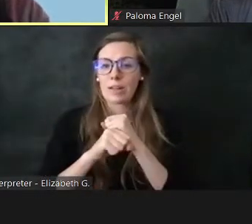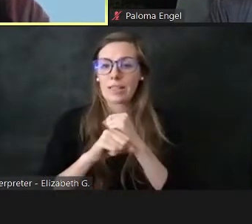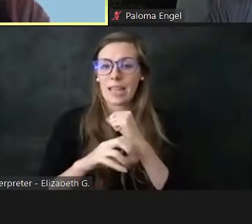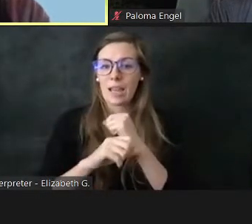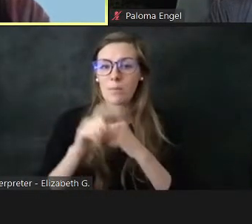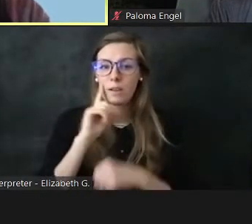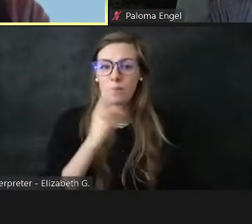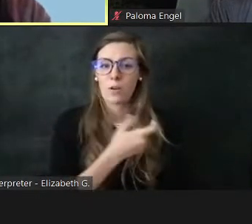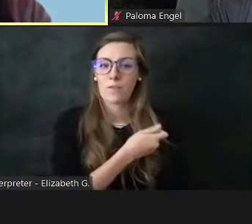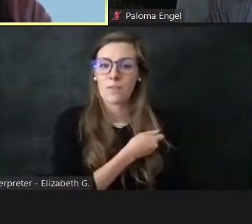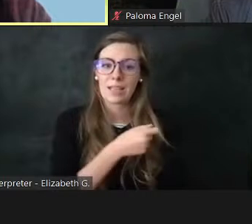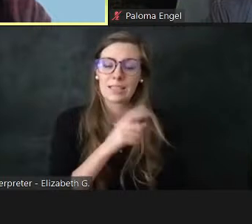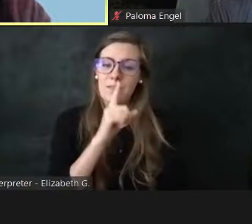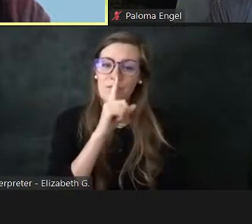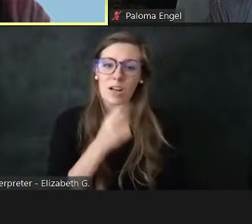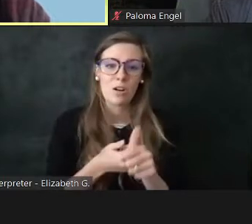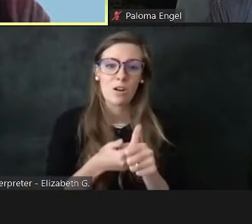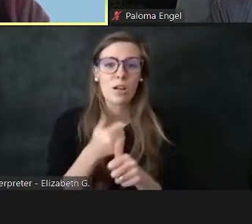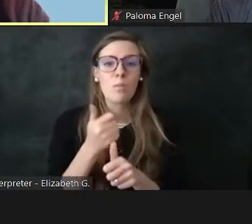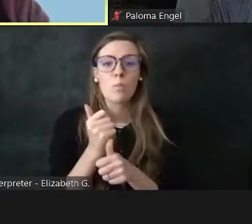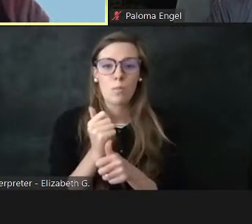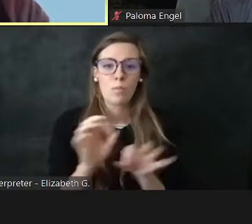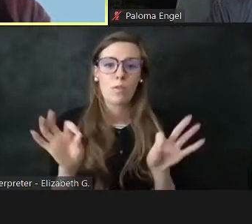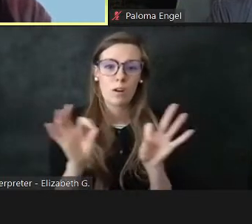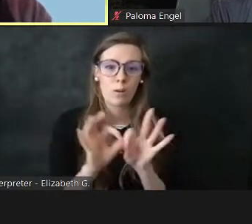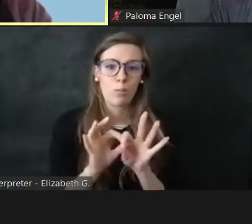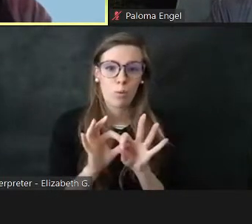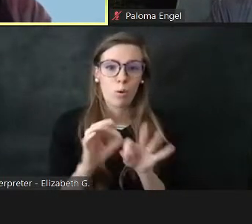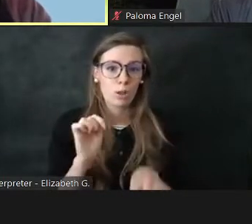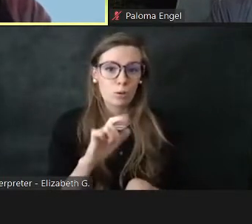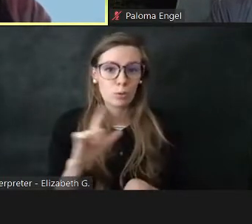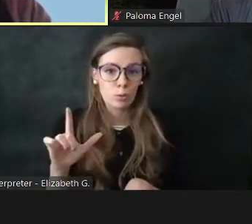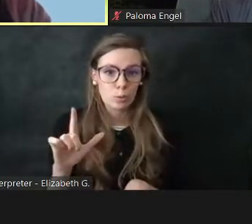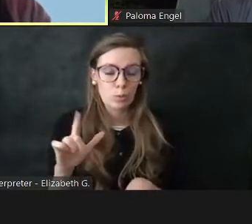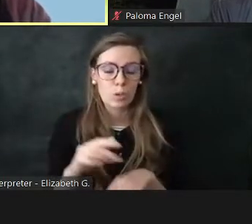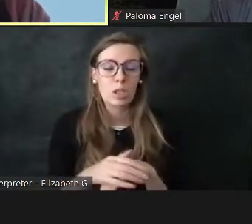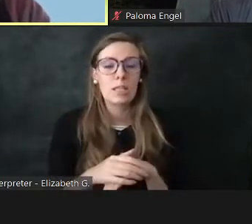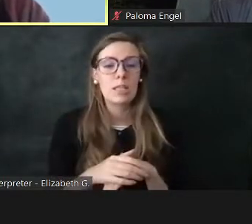important tool that we have to combat and the pandemic. So we have a good example.